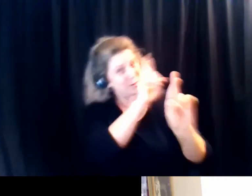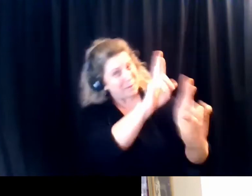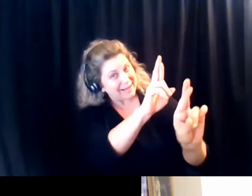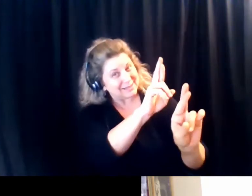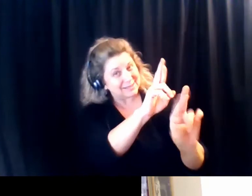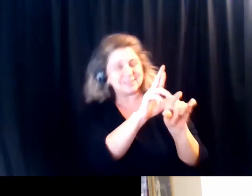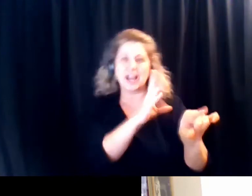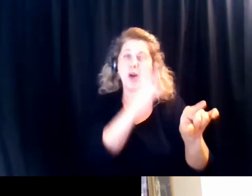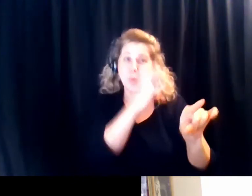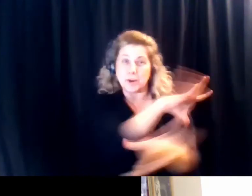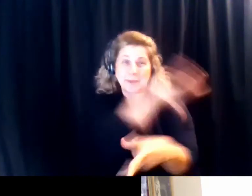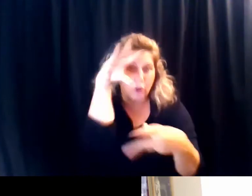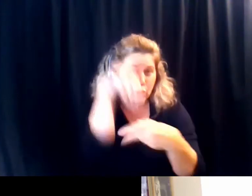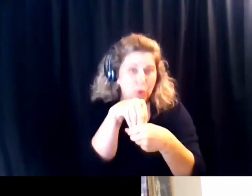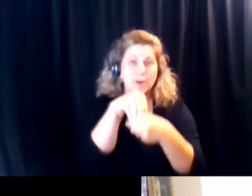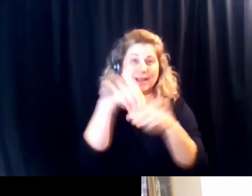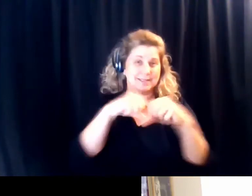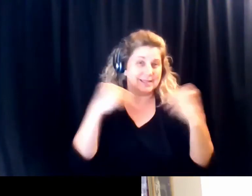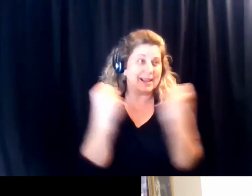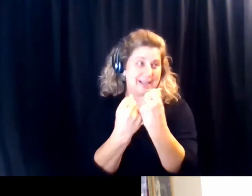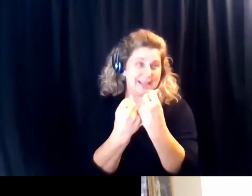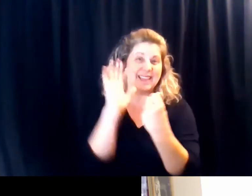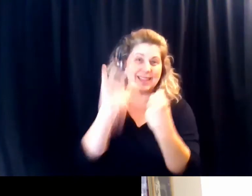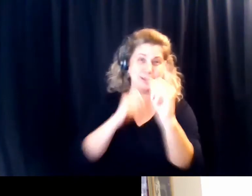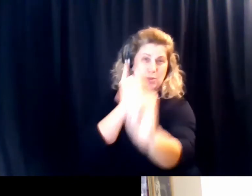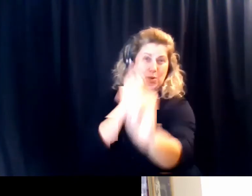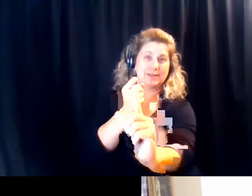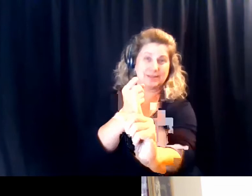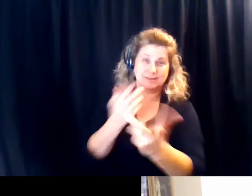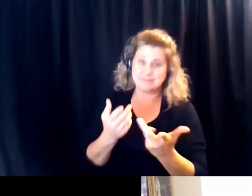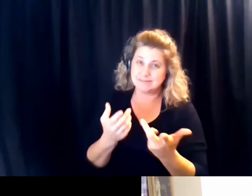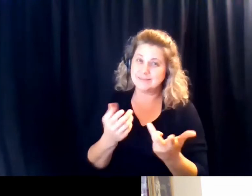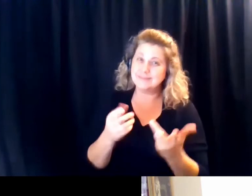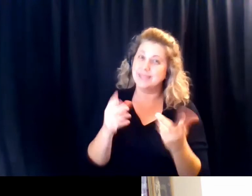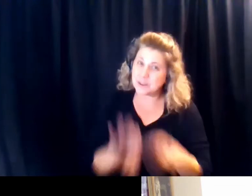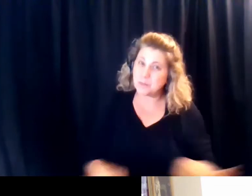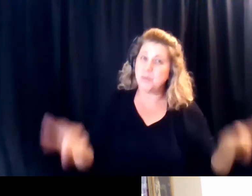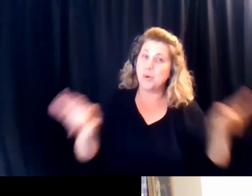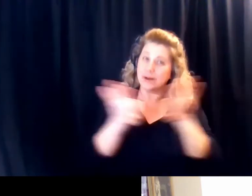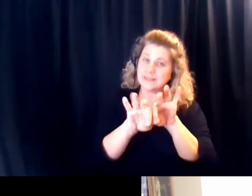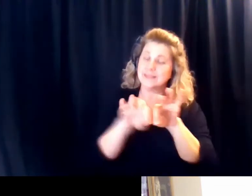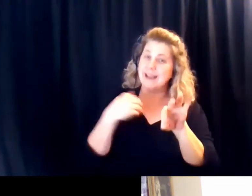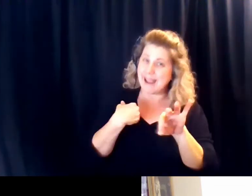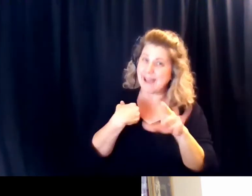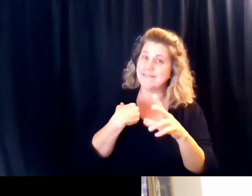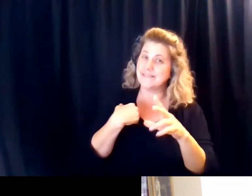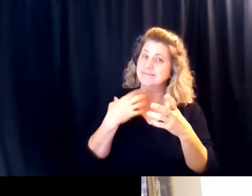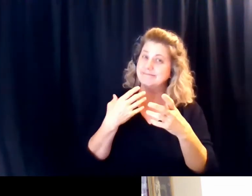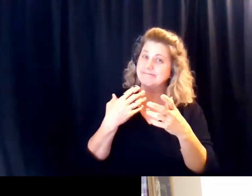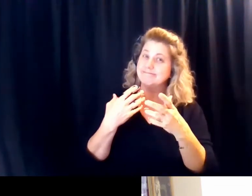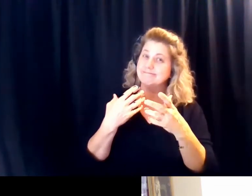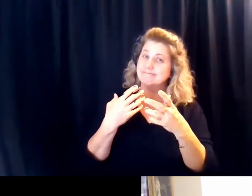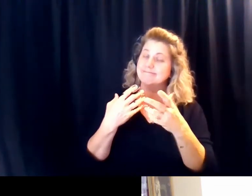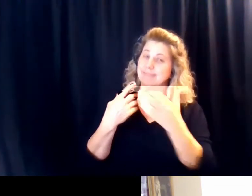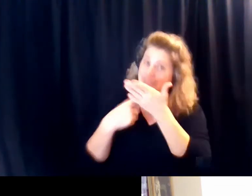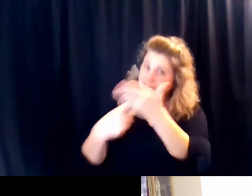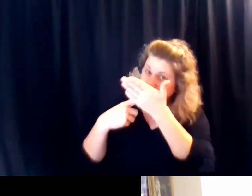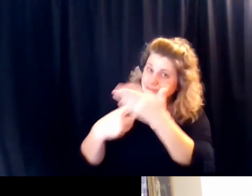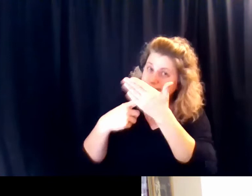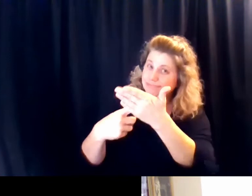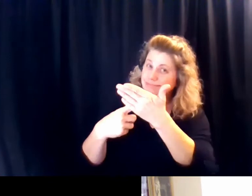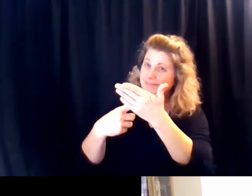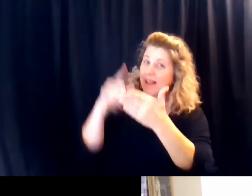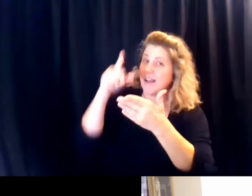Judith Heumann: To recognize that what we're saying we need. We're also saying we need it because others needed or will leave it. So someone who acquires